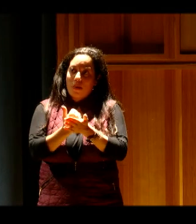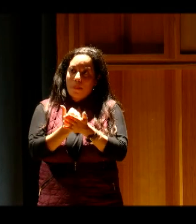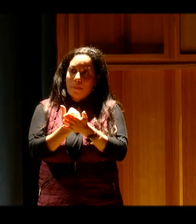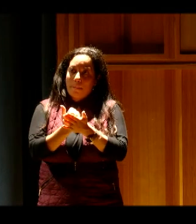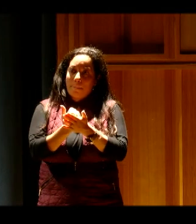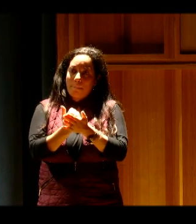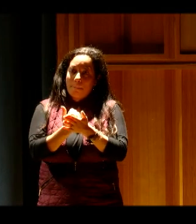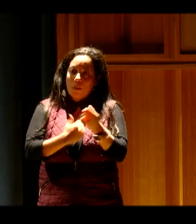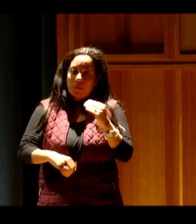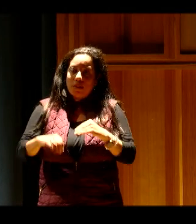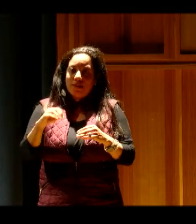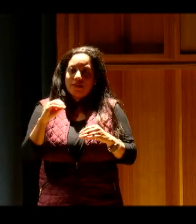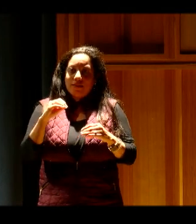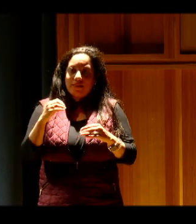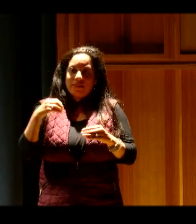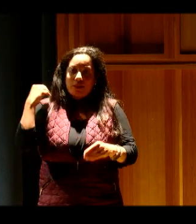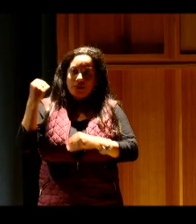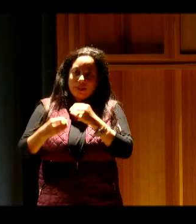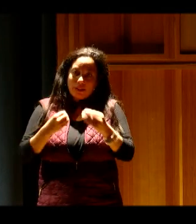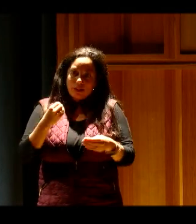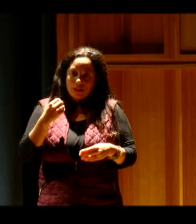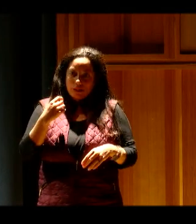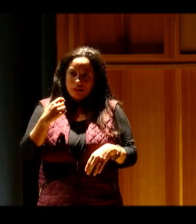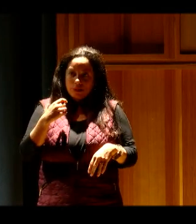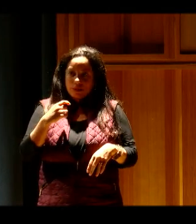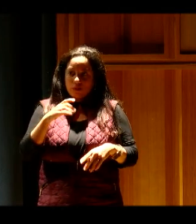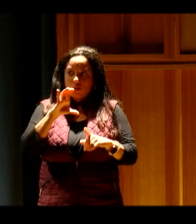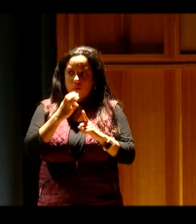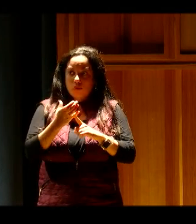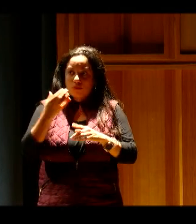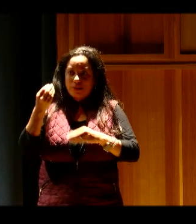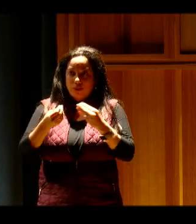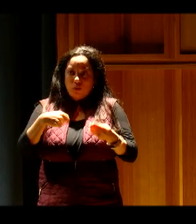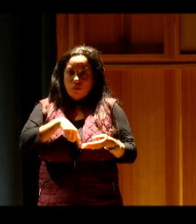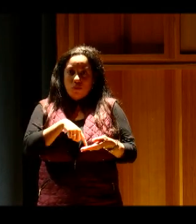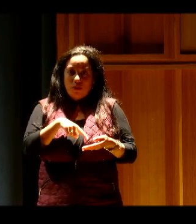for climate action and realize the potential of cultural heritage. We're a network of networks,